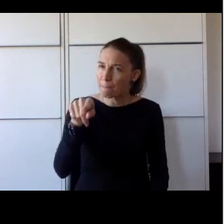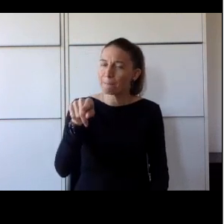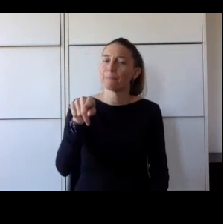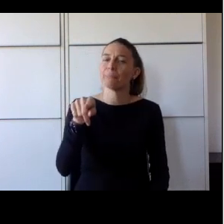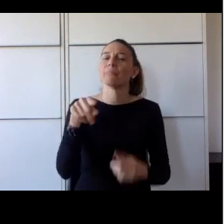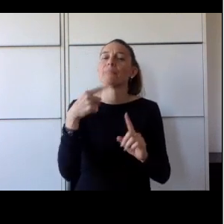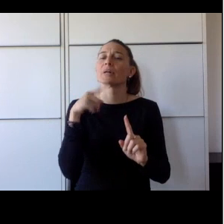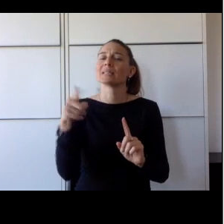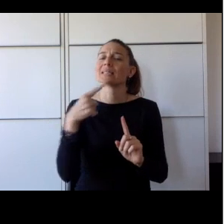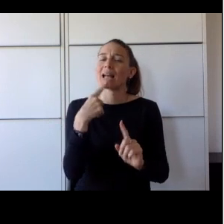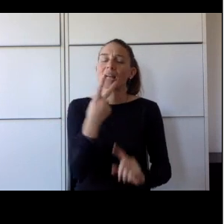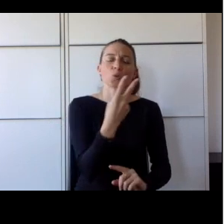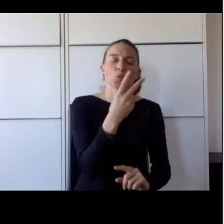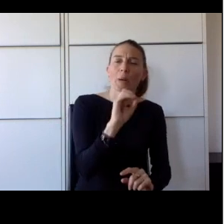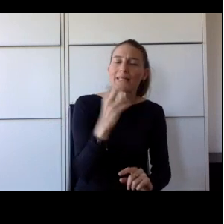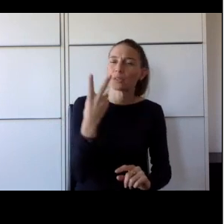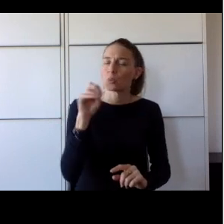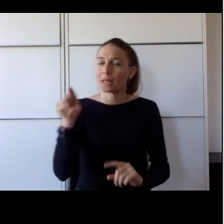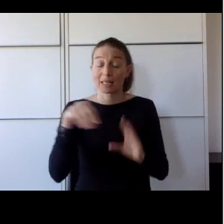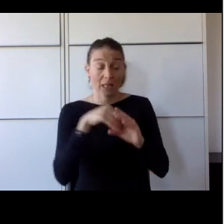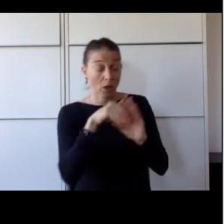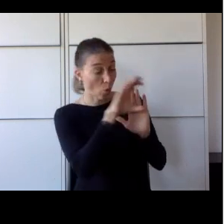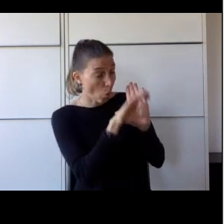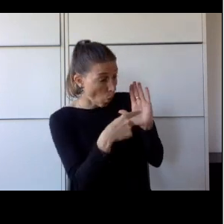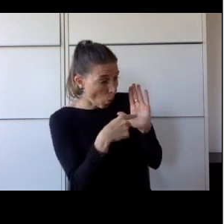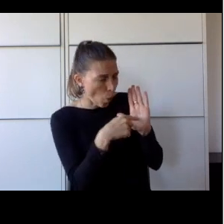that it's 2027 in the Code or in the Act and which Article?